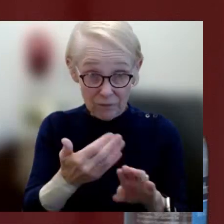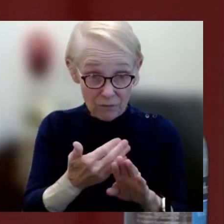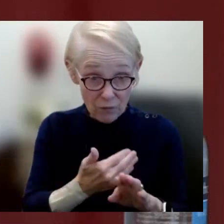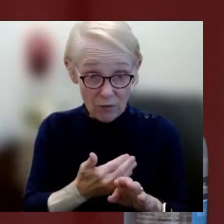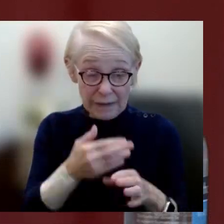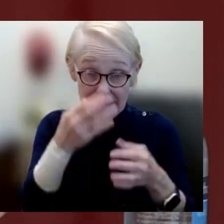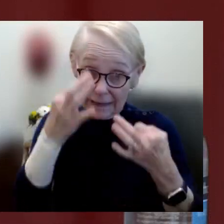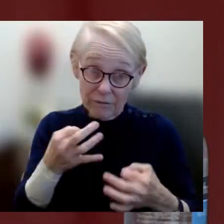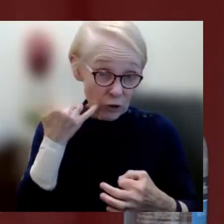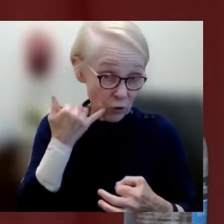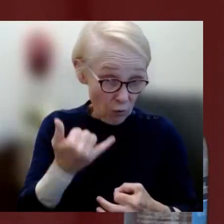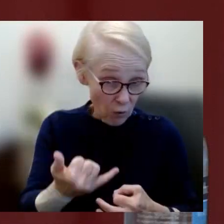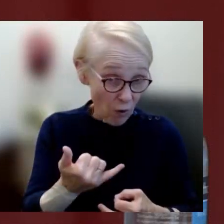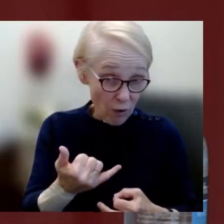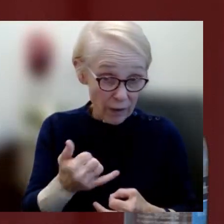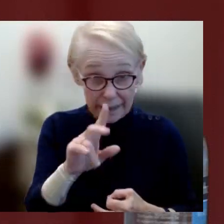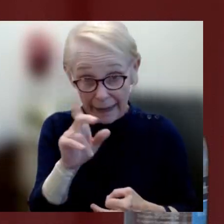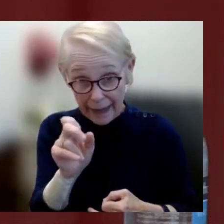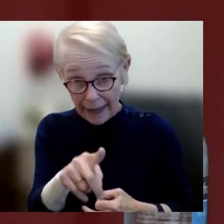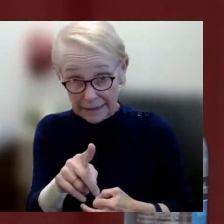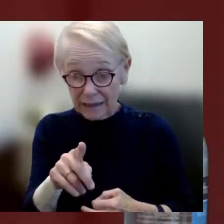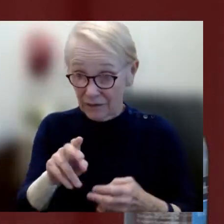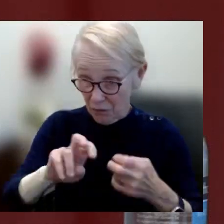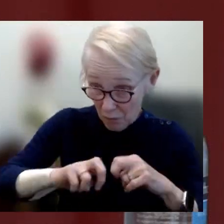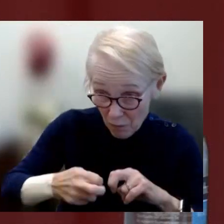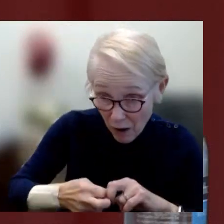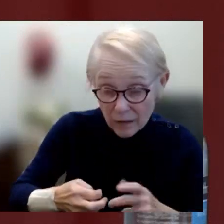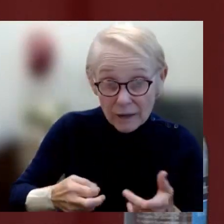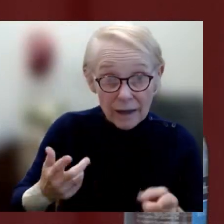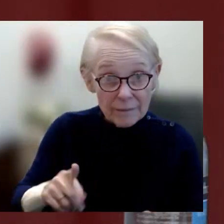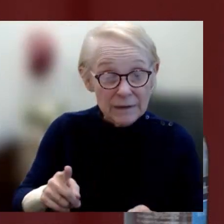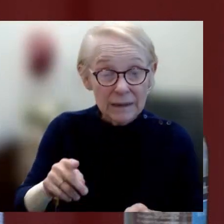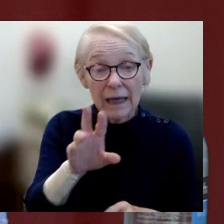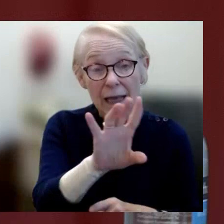them in case that becomes an issue and that's 866 our vote